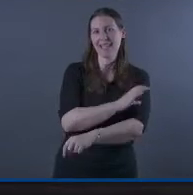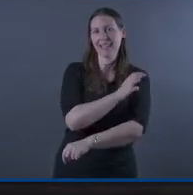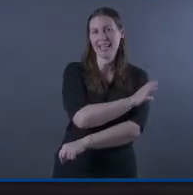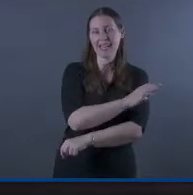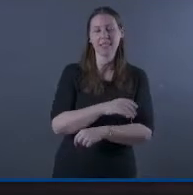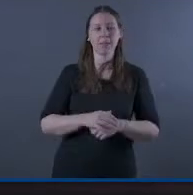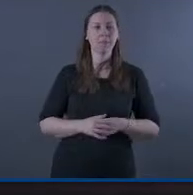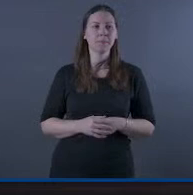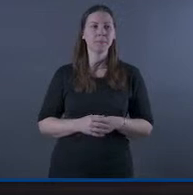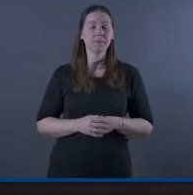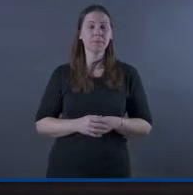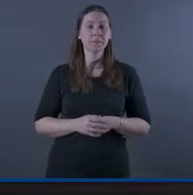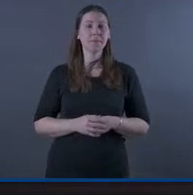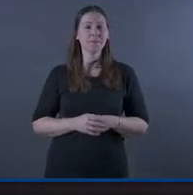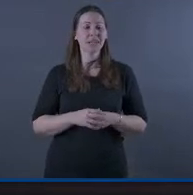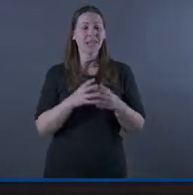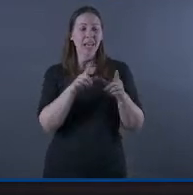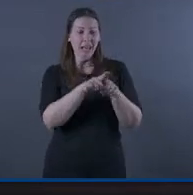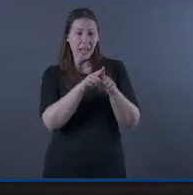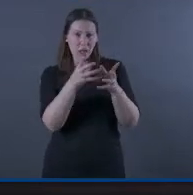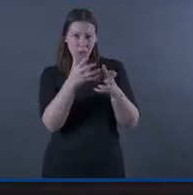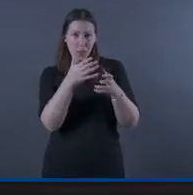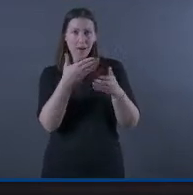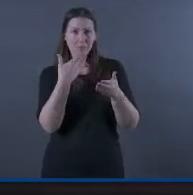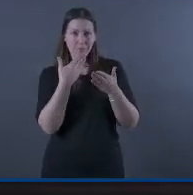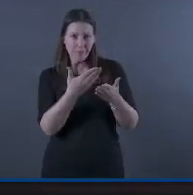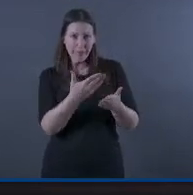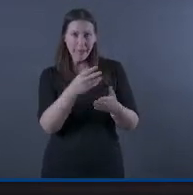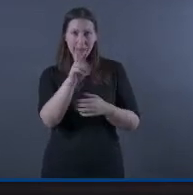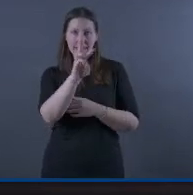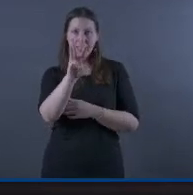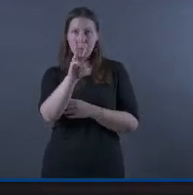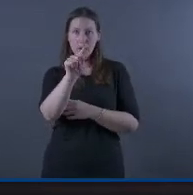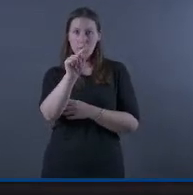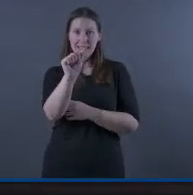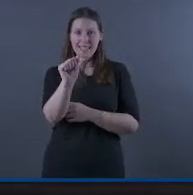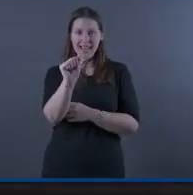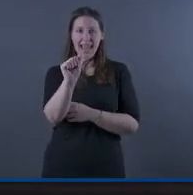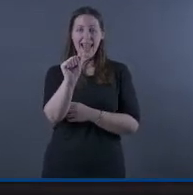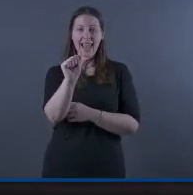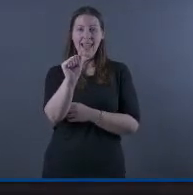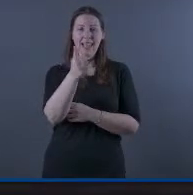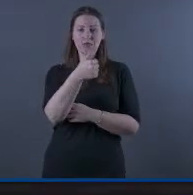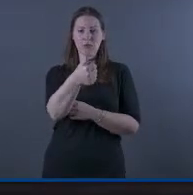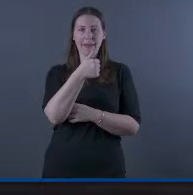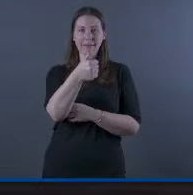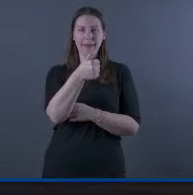in ensuring that some of those with low mobility or additional needs we're able to get to our site